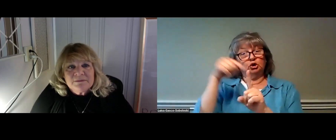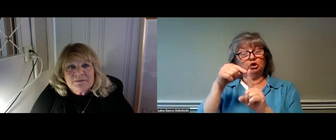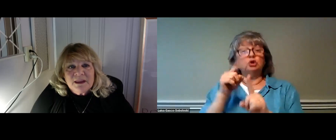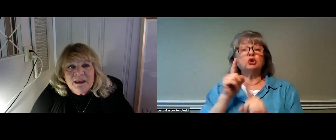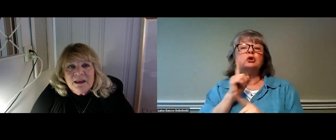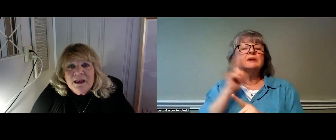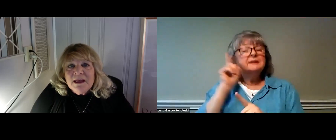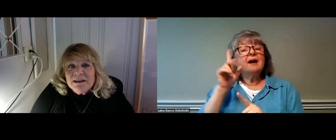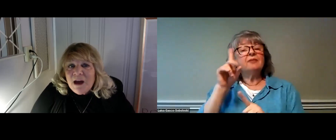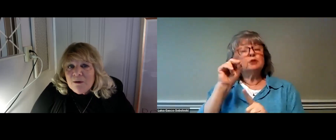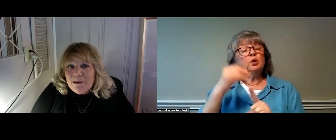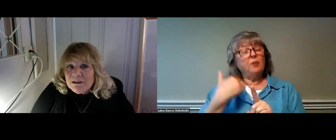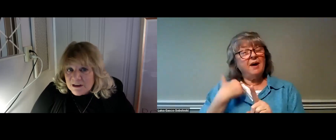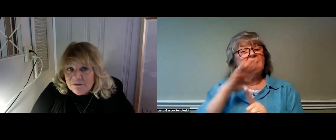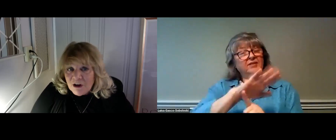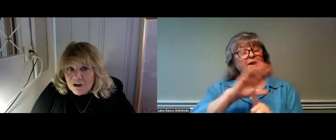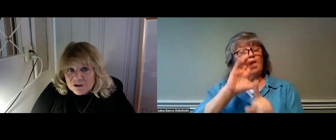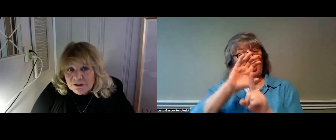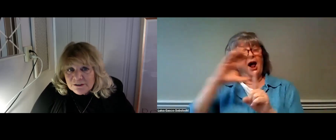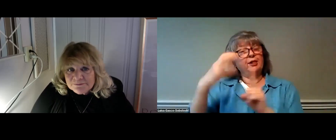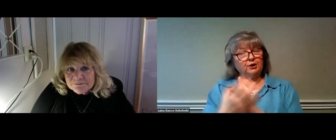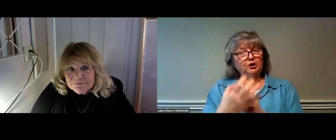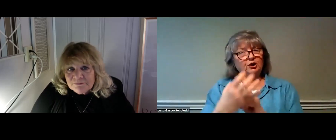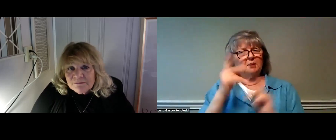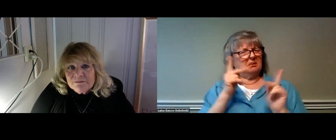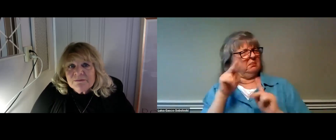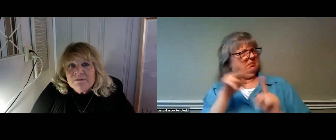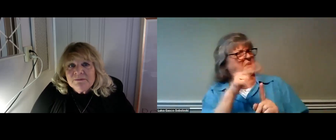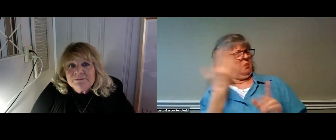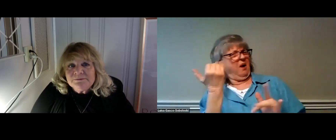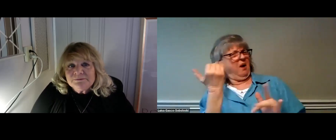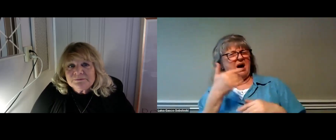Now, about Deaf culture.